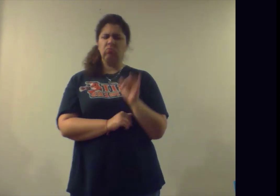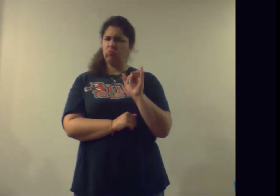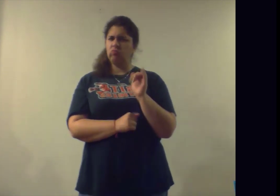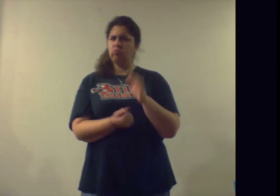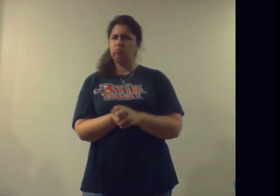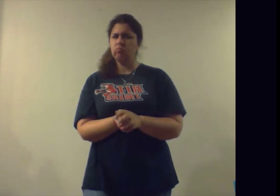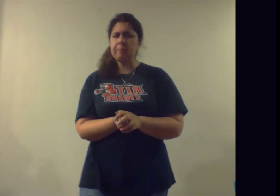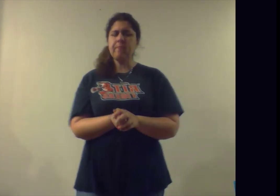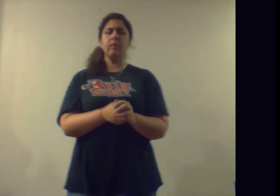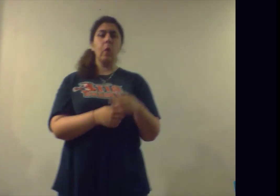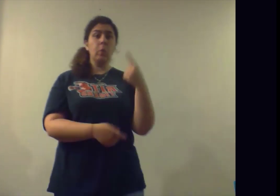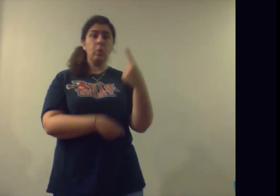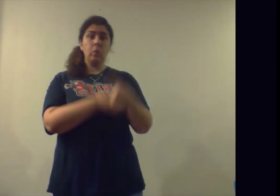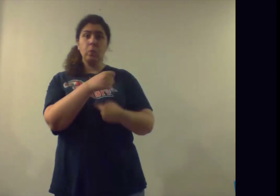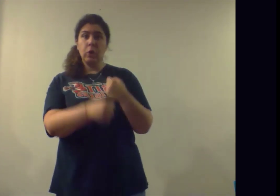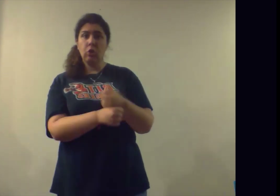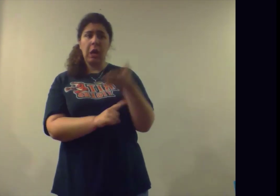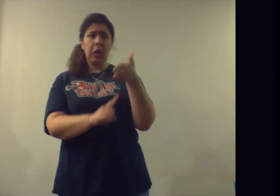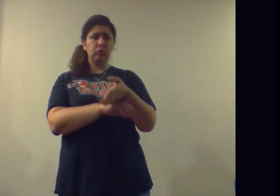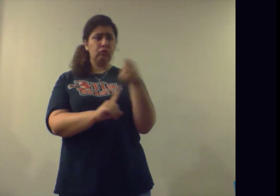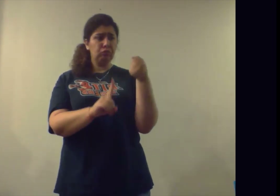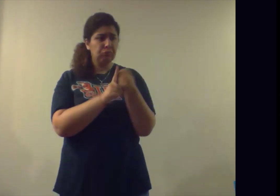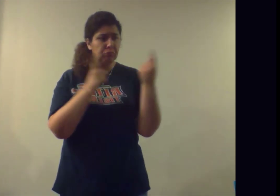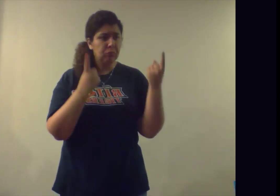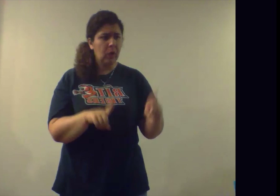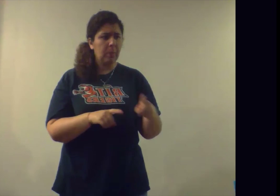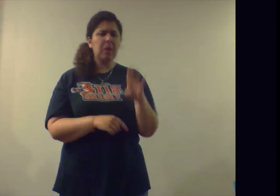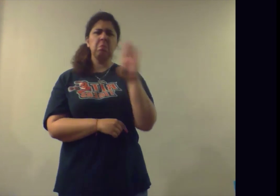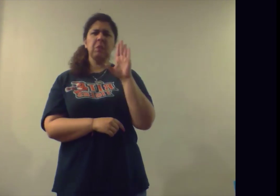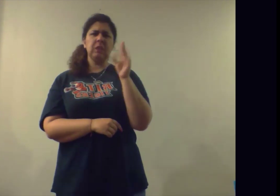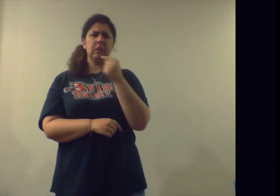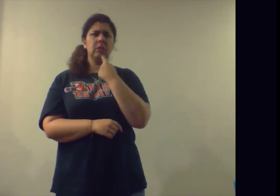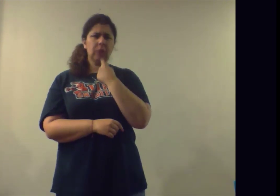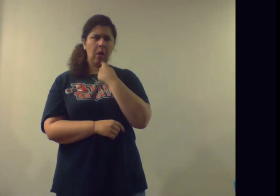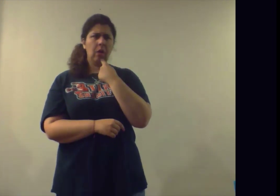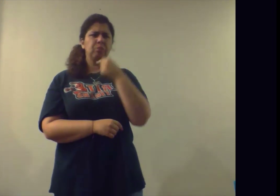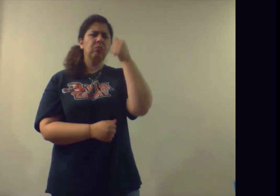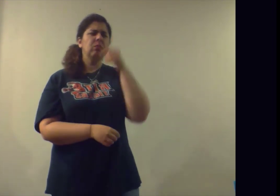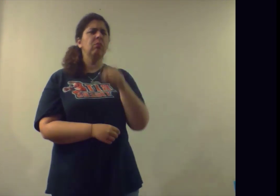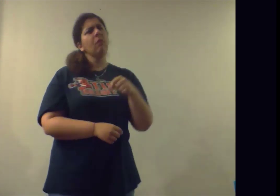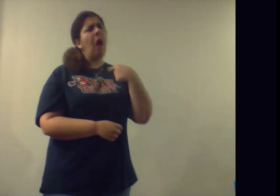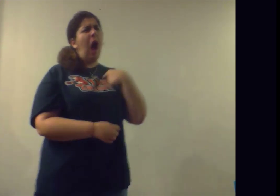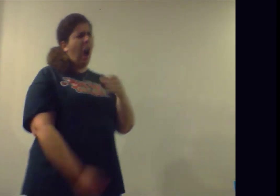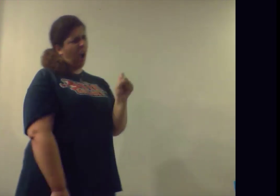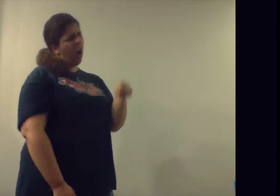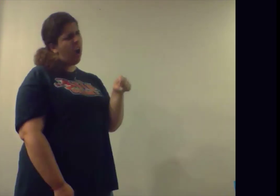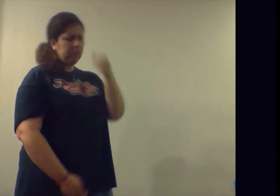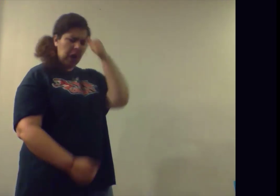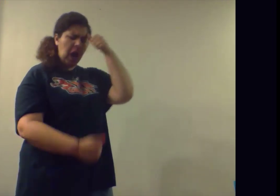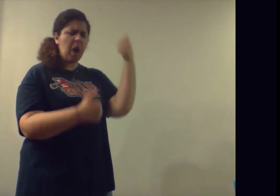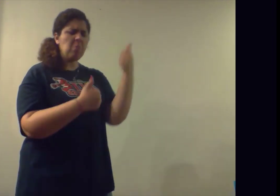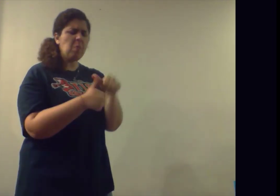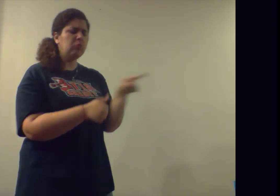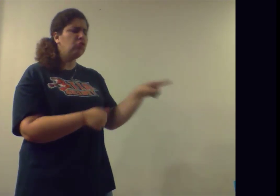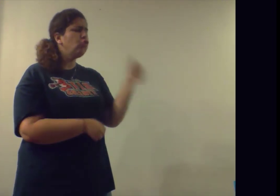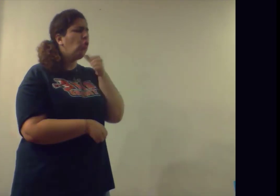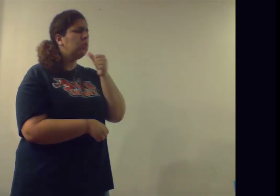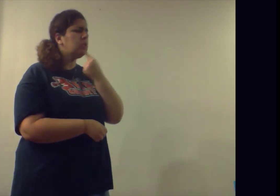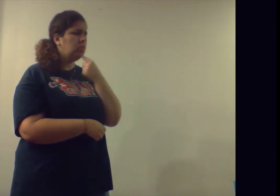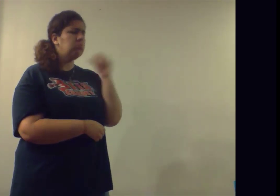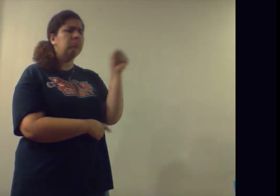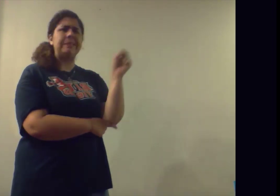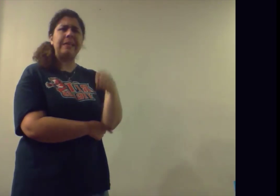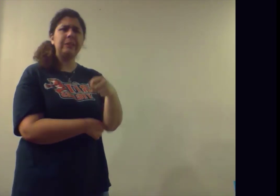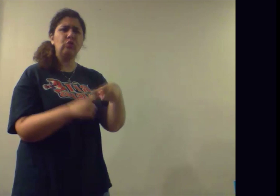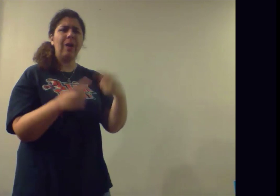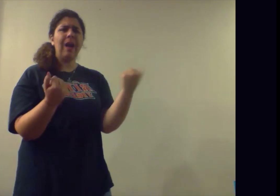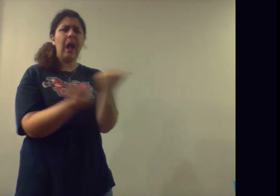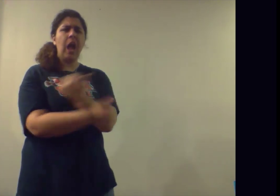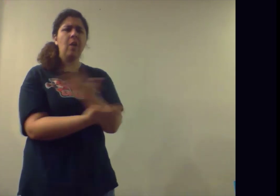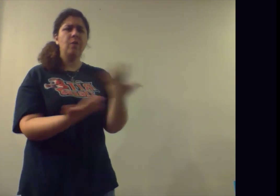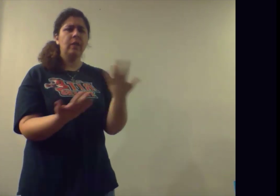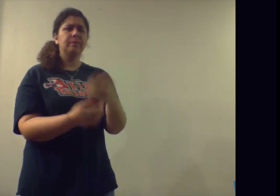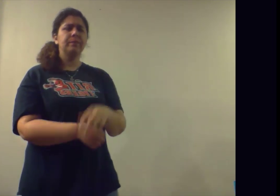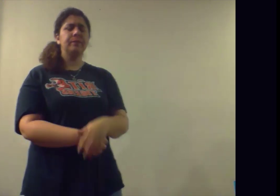One year after the incident, he remembered, oh yeah, by the way she actually said yes, to everything, so.